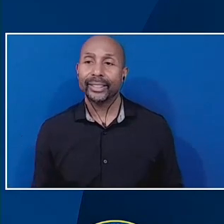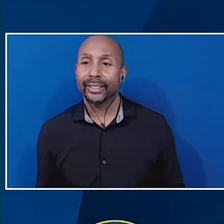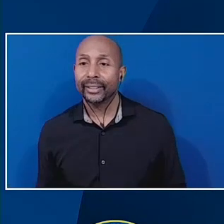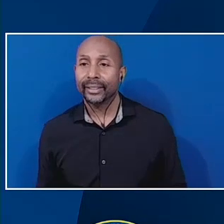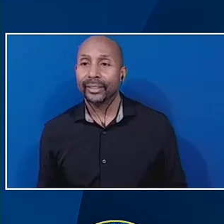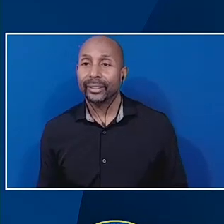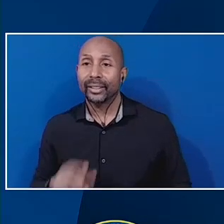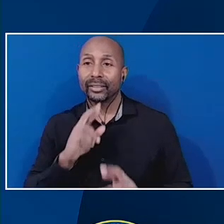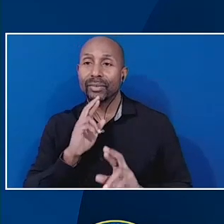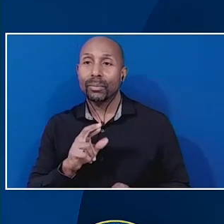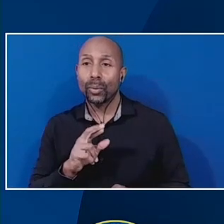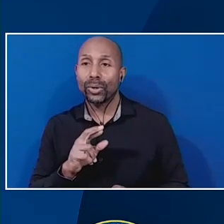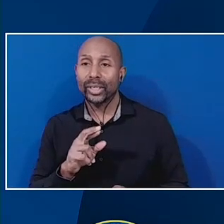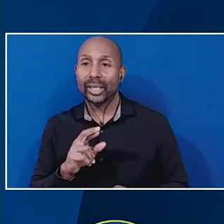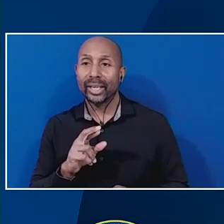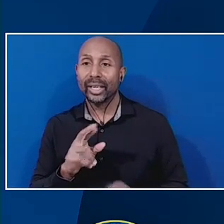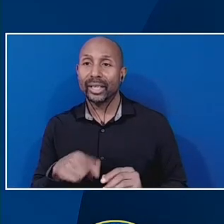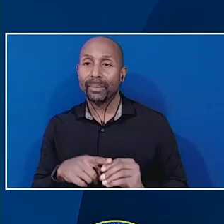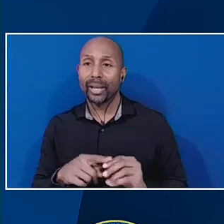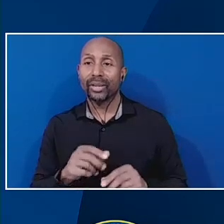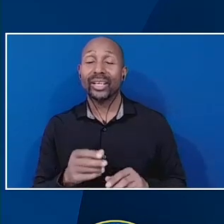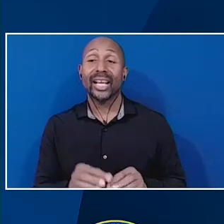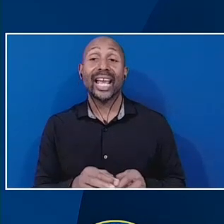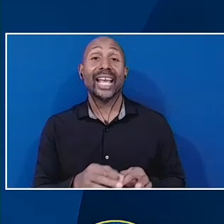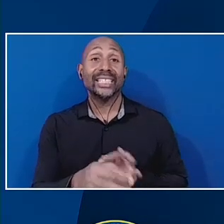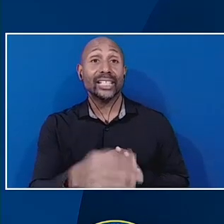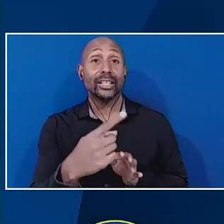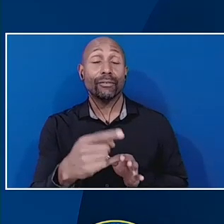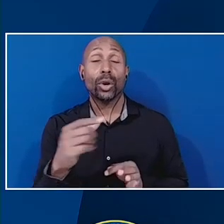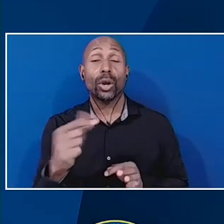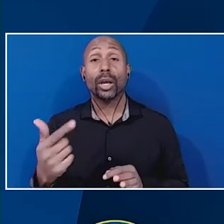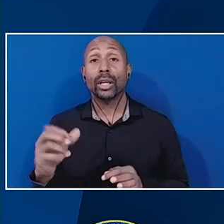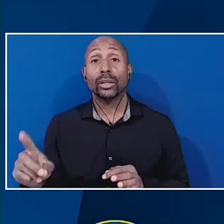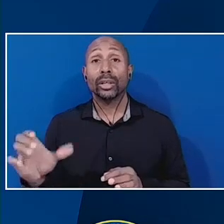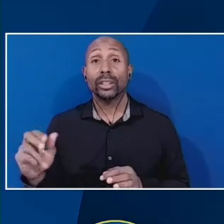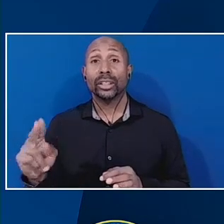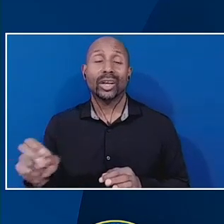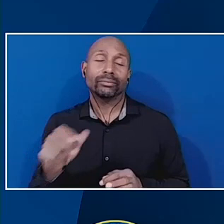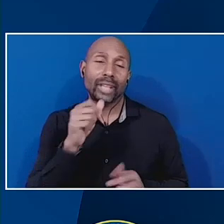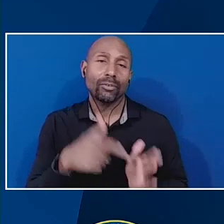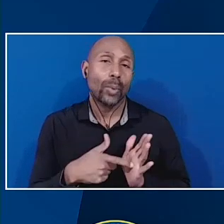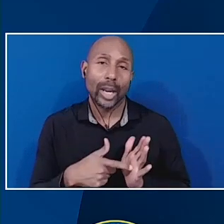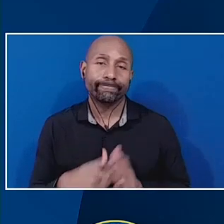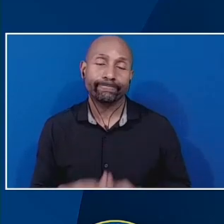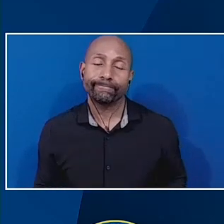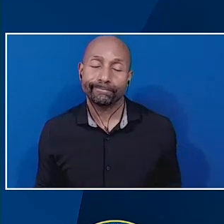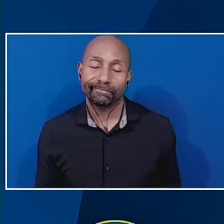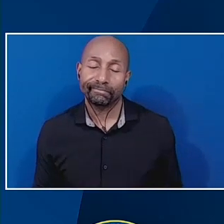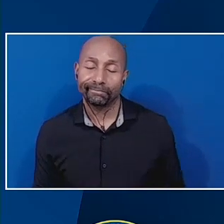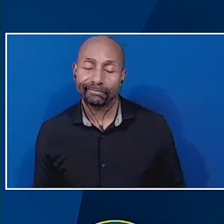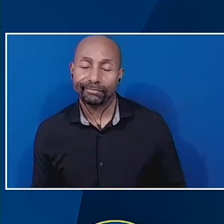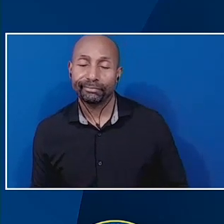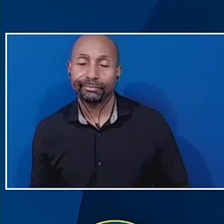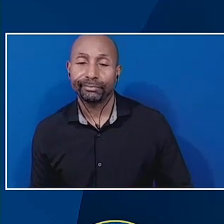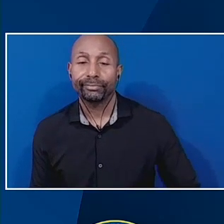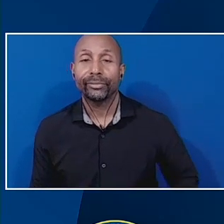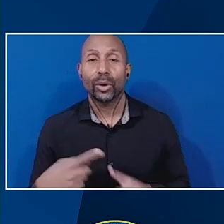cause is not something that they're required to report on when they, you know, when they apply that policy.